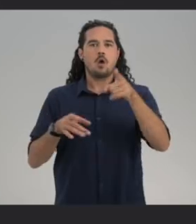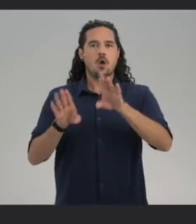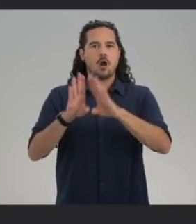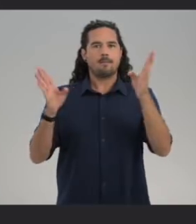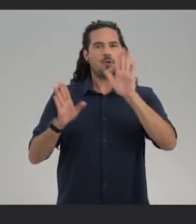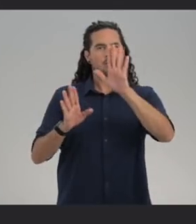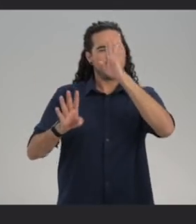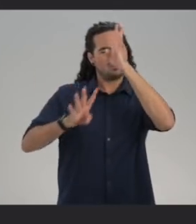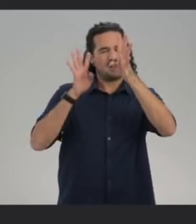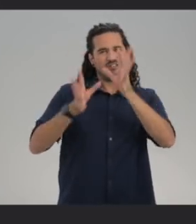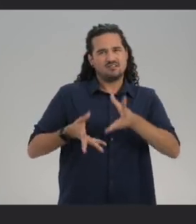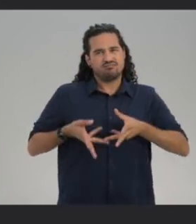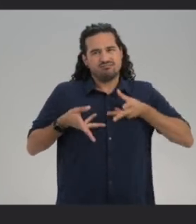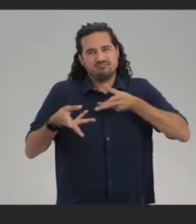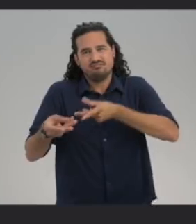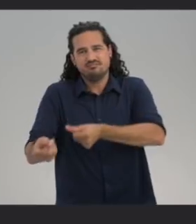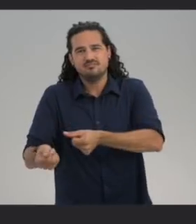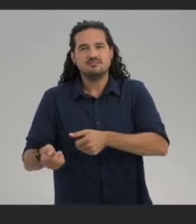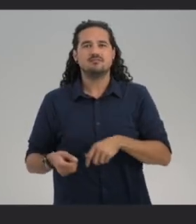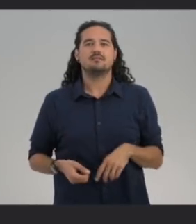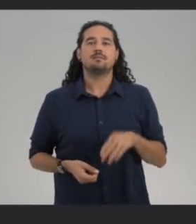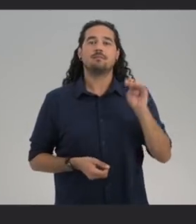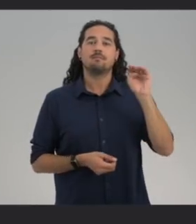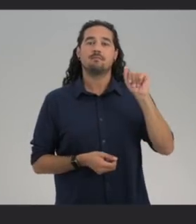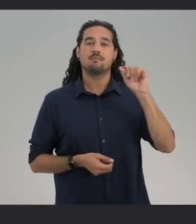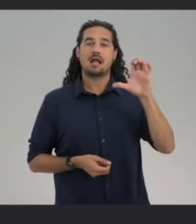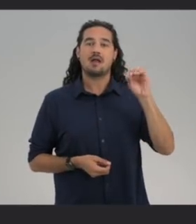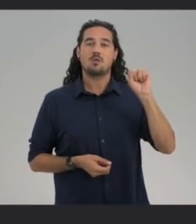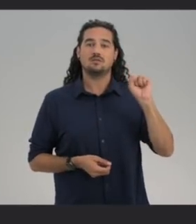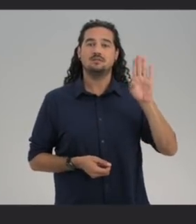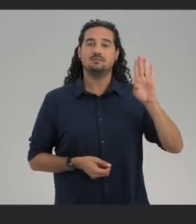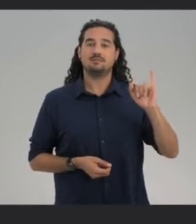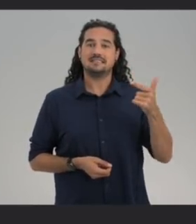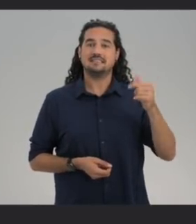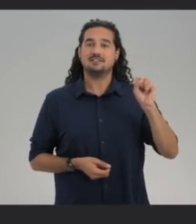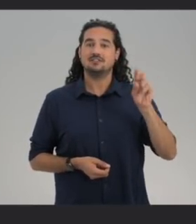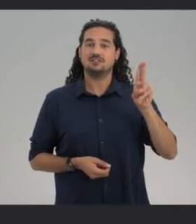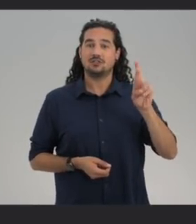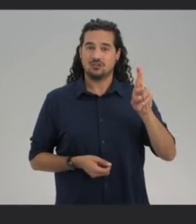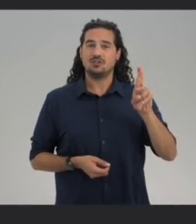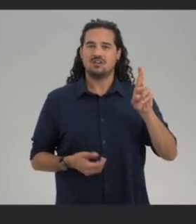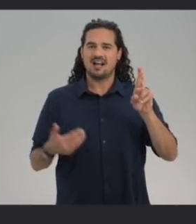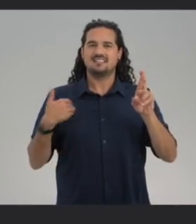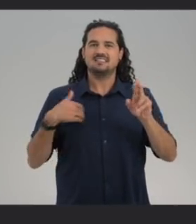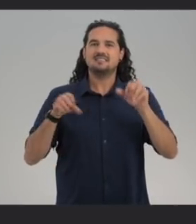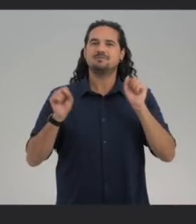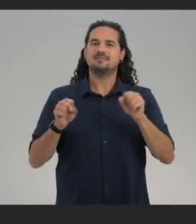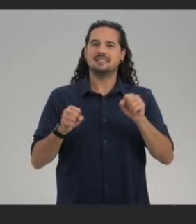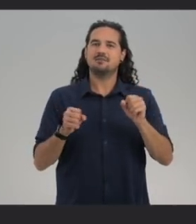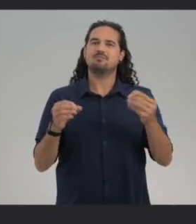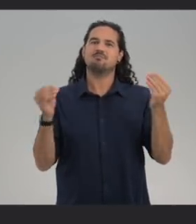Now, macOS Big Sur has incredible technologies that enable you to run a greater range of apps than ever before.